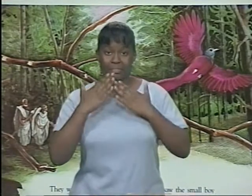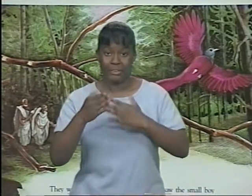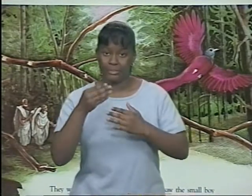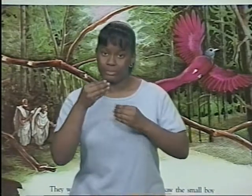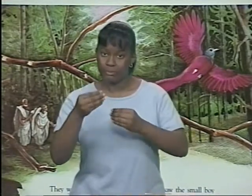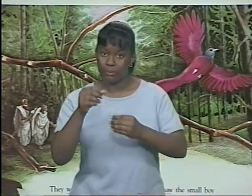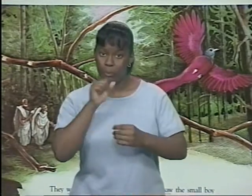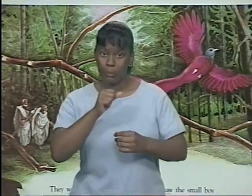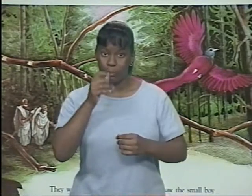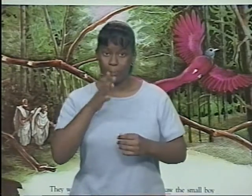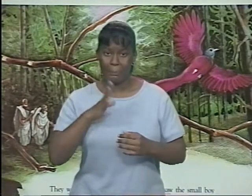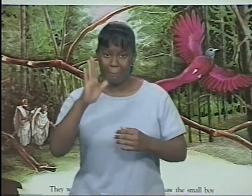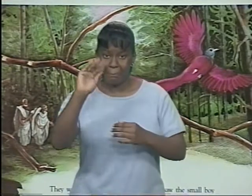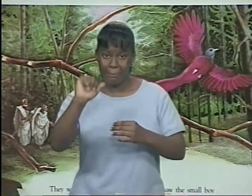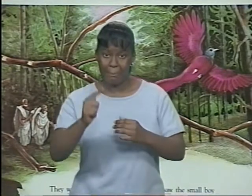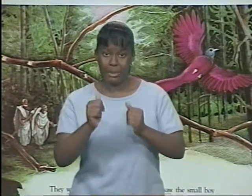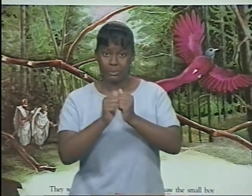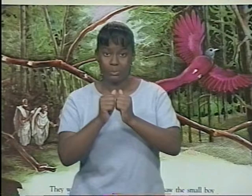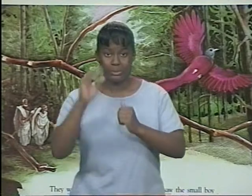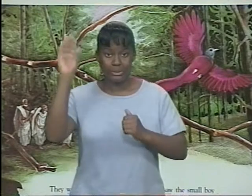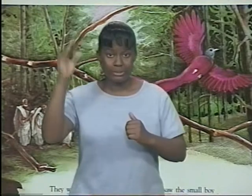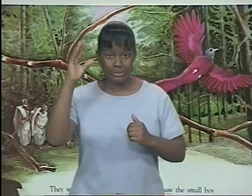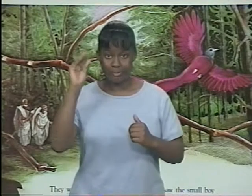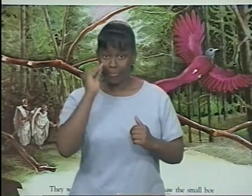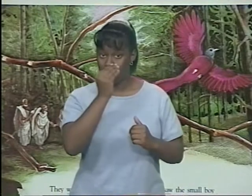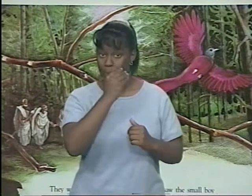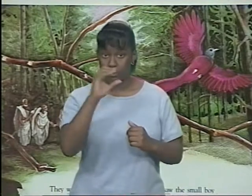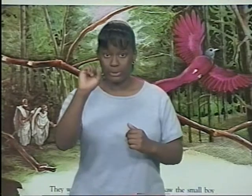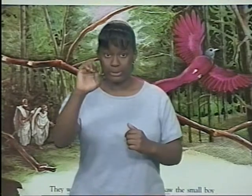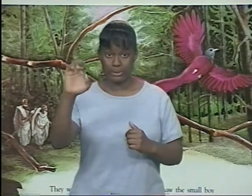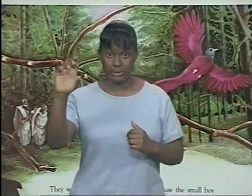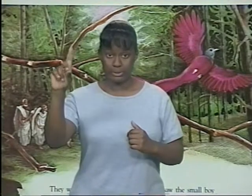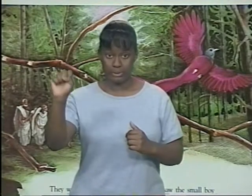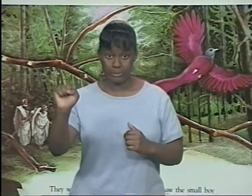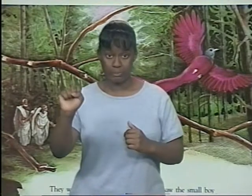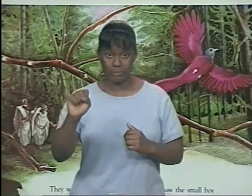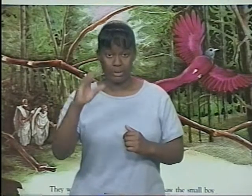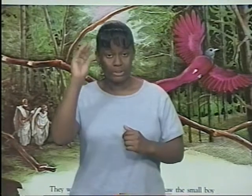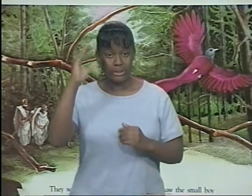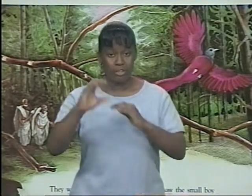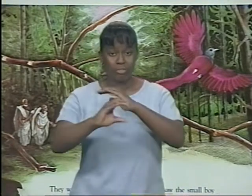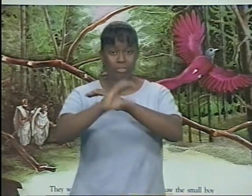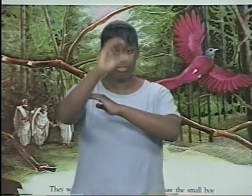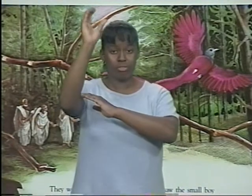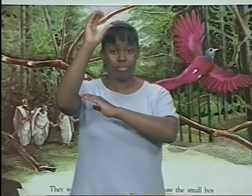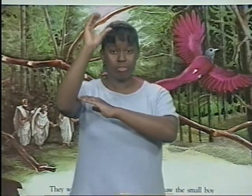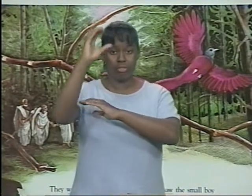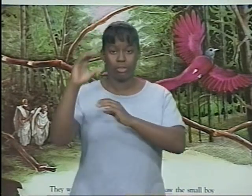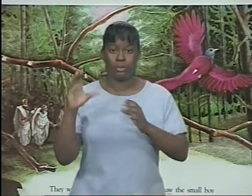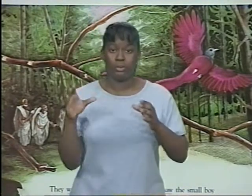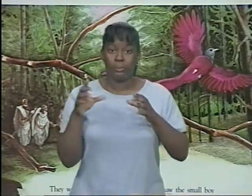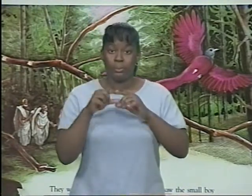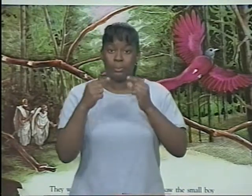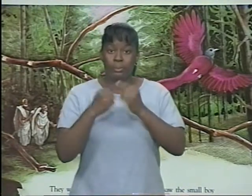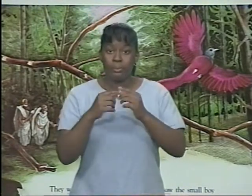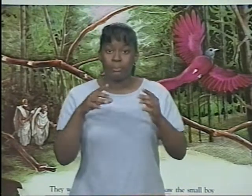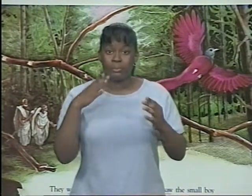Later, as they were approaching the place where the two paths crossed, the old woman appeared and silently pointed the way to the city.